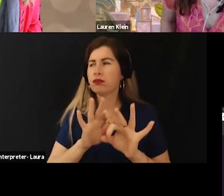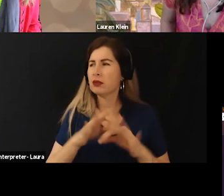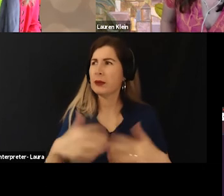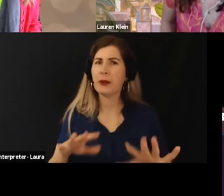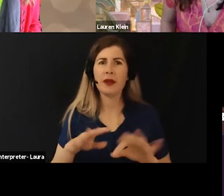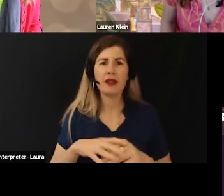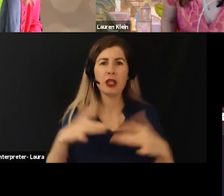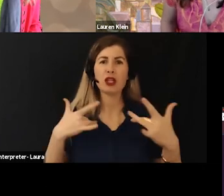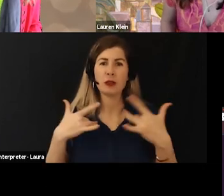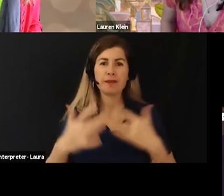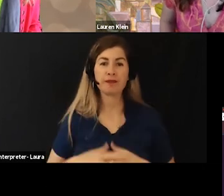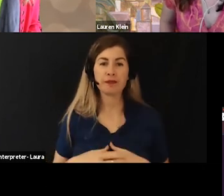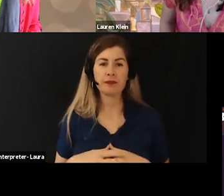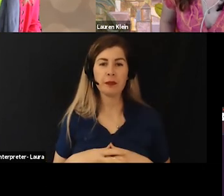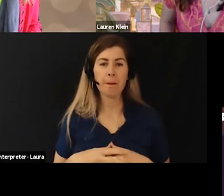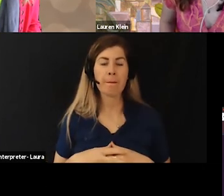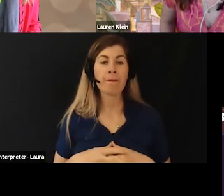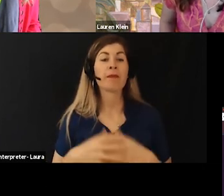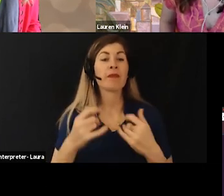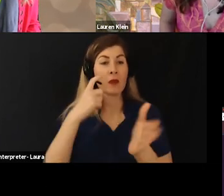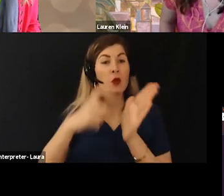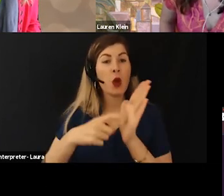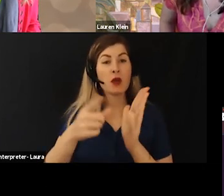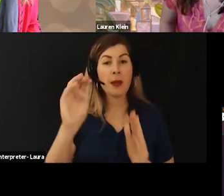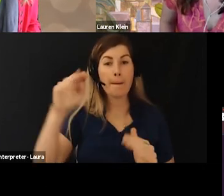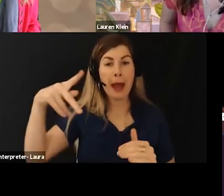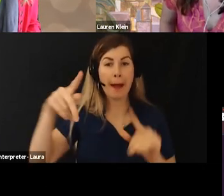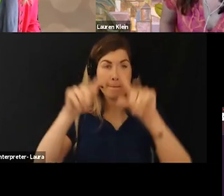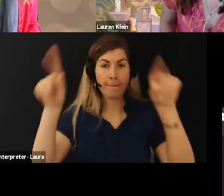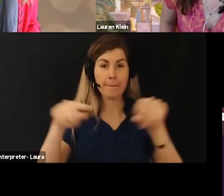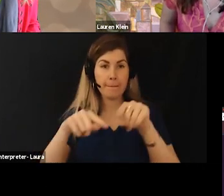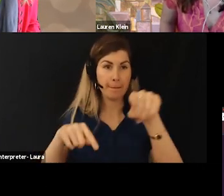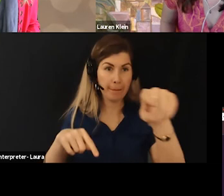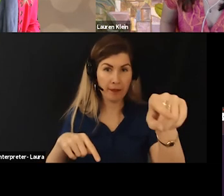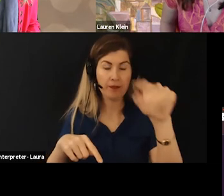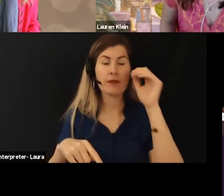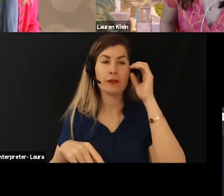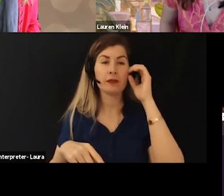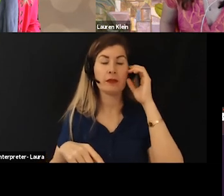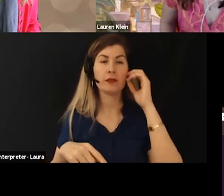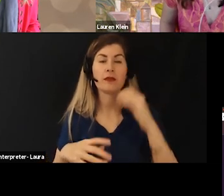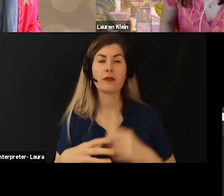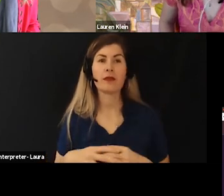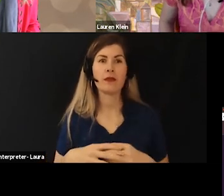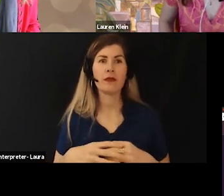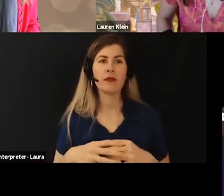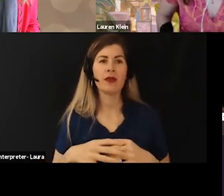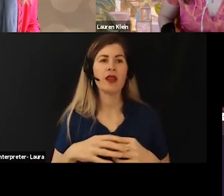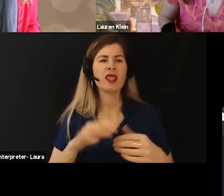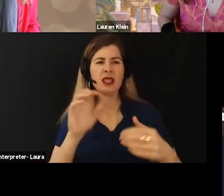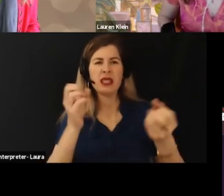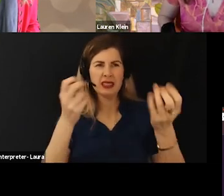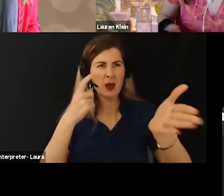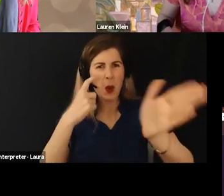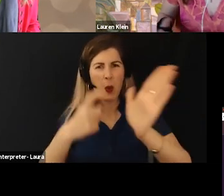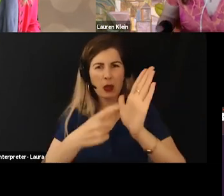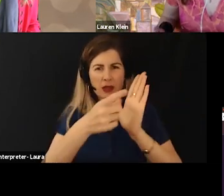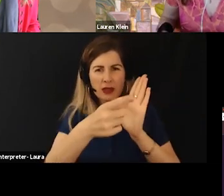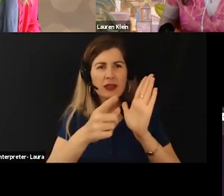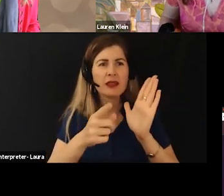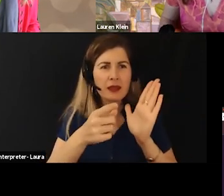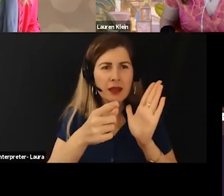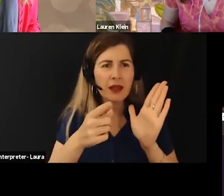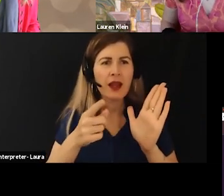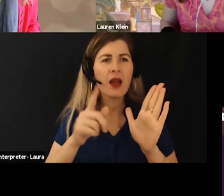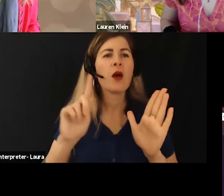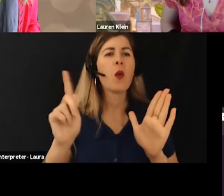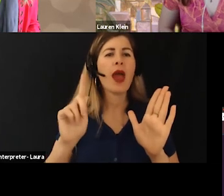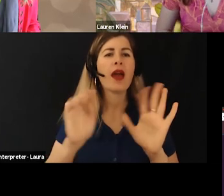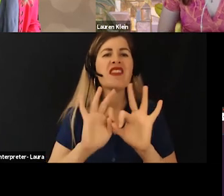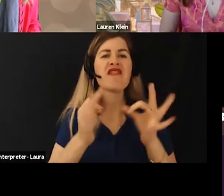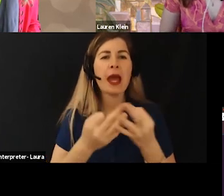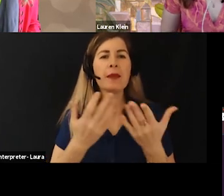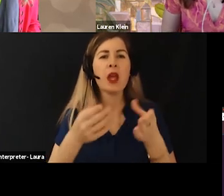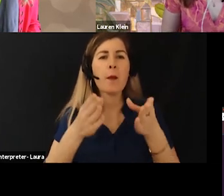So what you're actually looking at is, is a map that indicates, all of the places where person or a family was a victim, those are the red dots that you see.